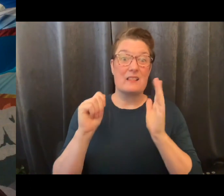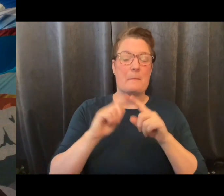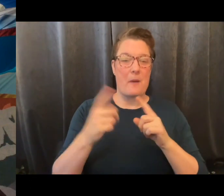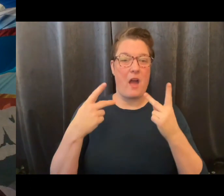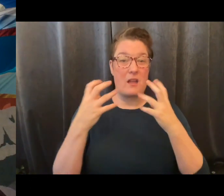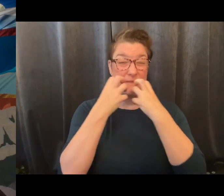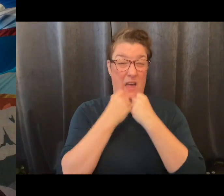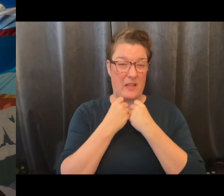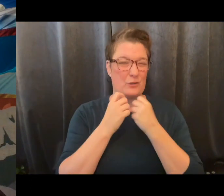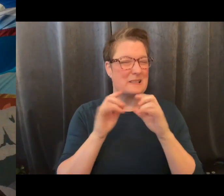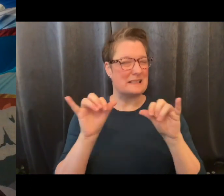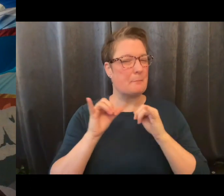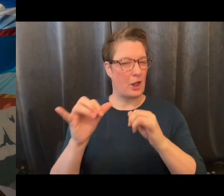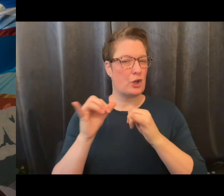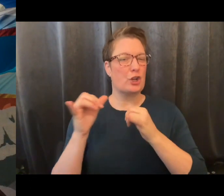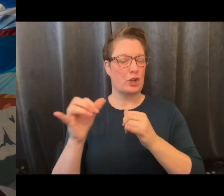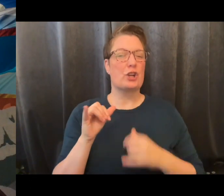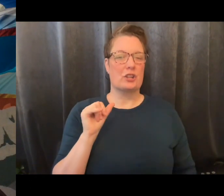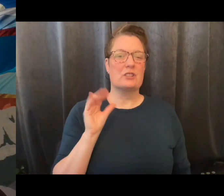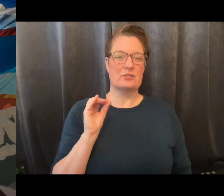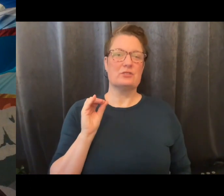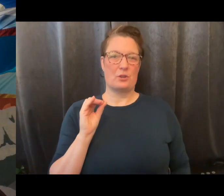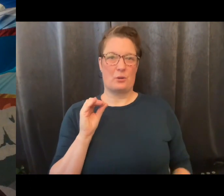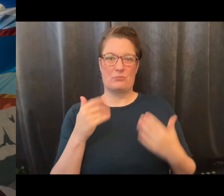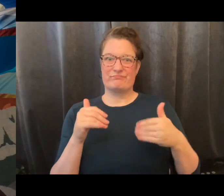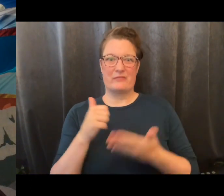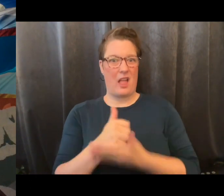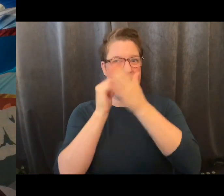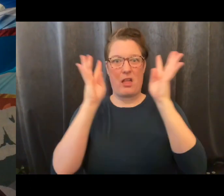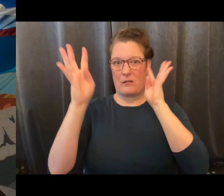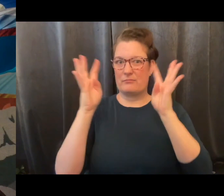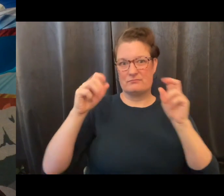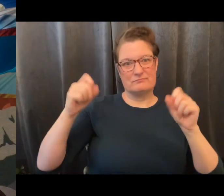Rebekah: So it's very generative. Nomy: Yeah. So thank you, Rebekah.